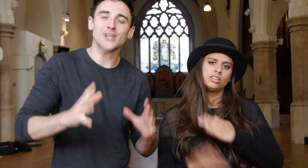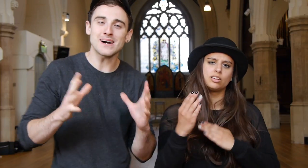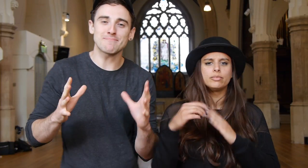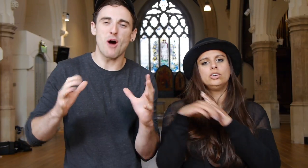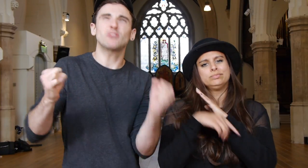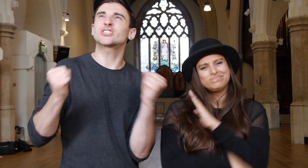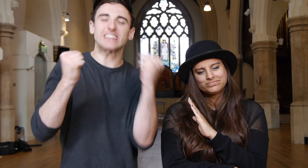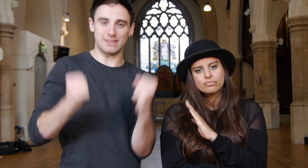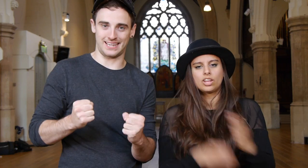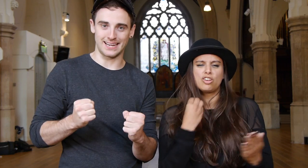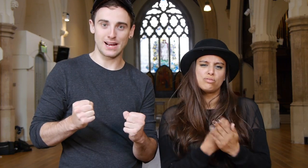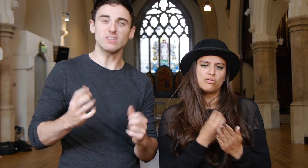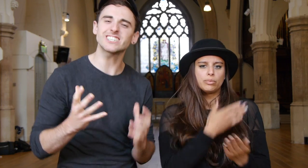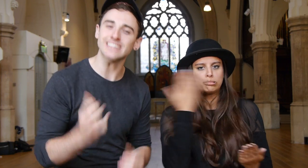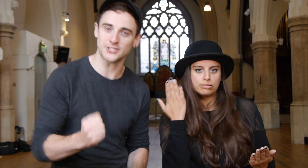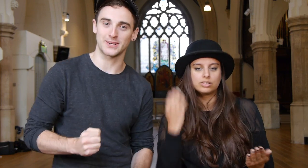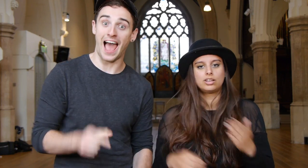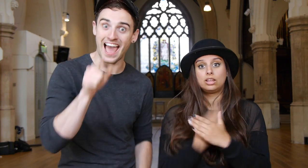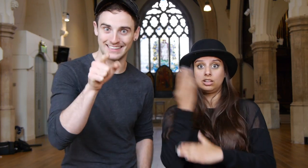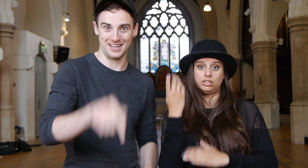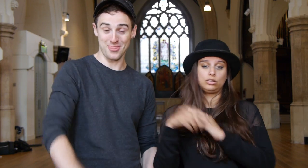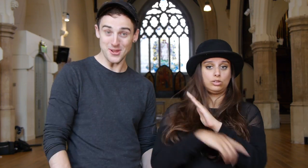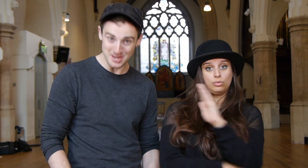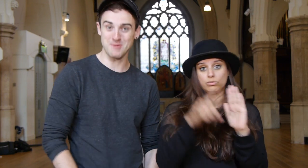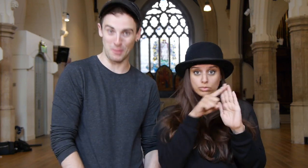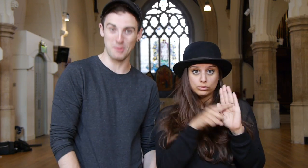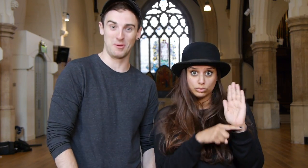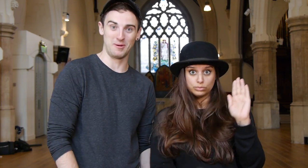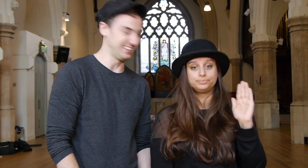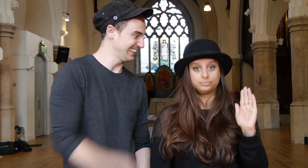A time of austerity, recession and the new Poor Law!